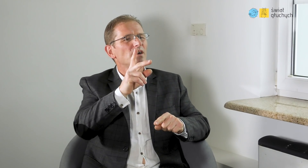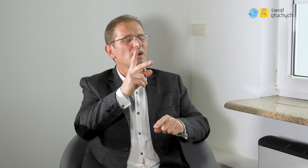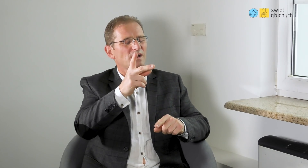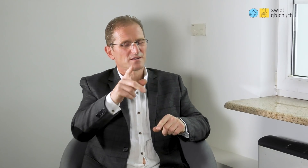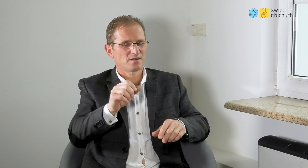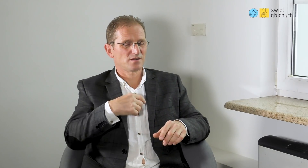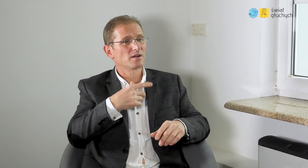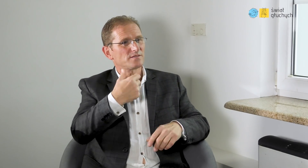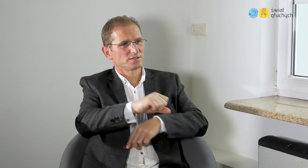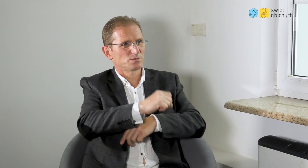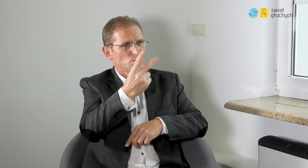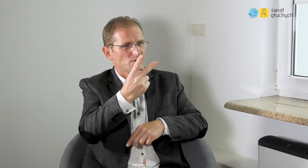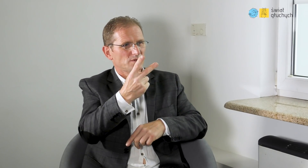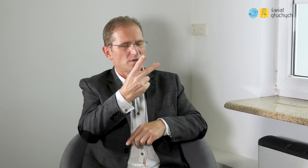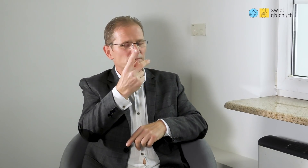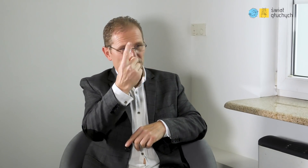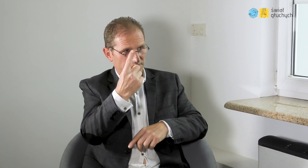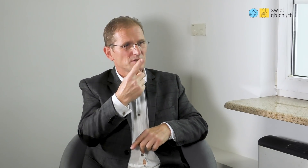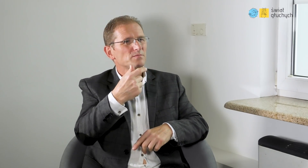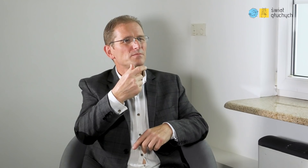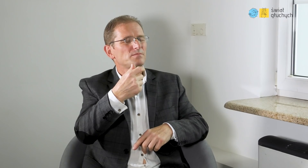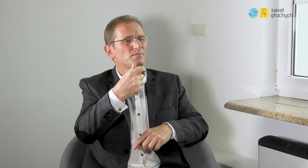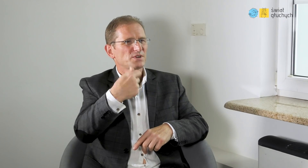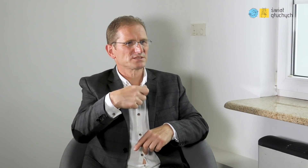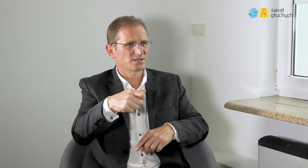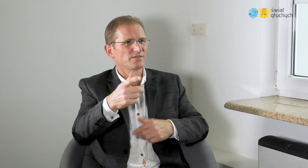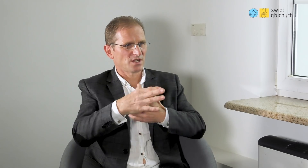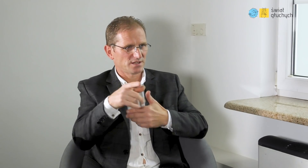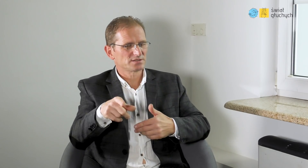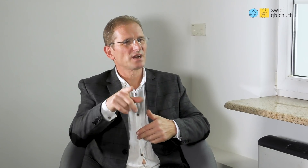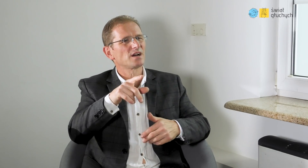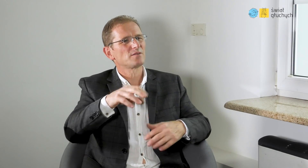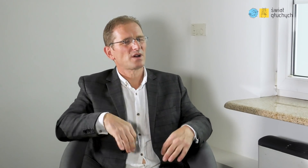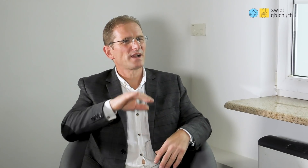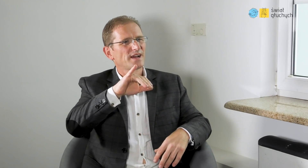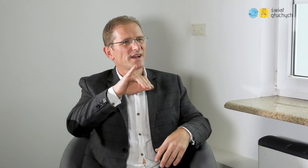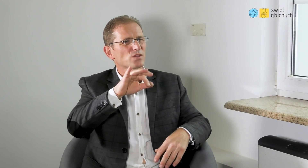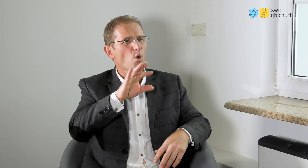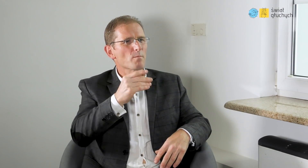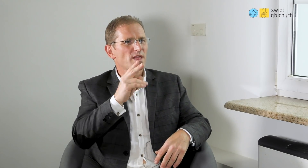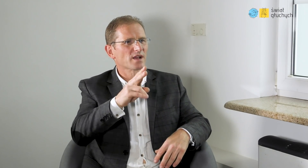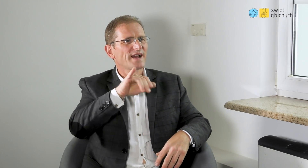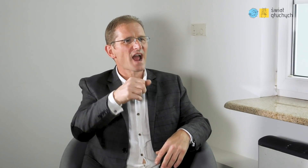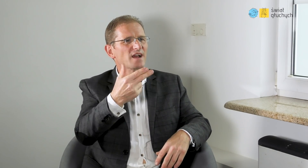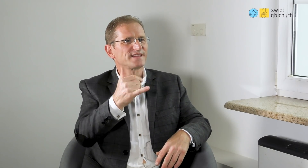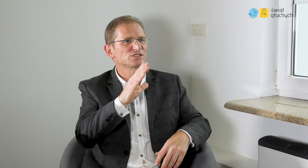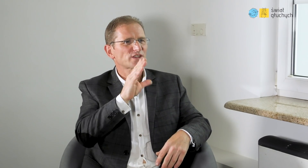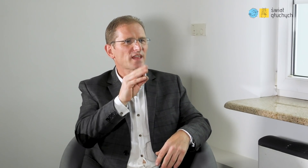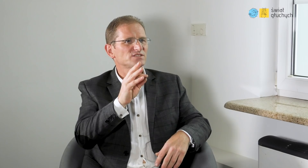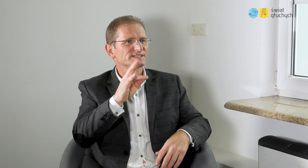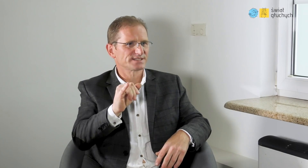My deputy in the Federation Tom Janiszewski,